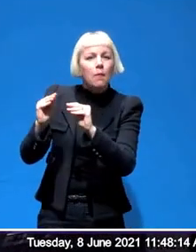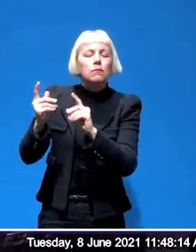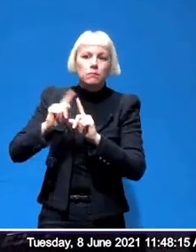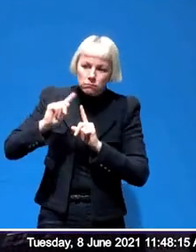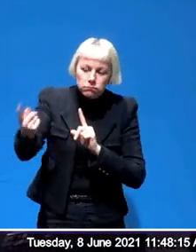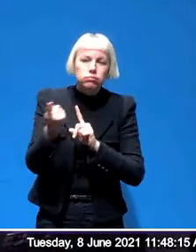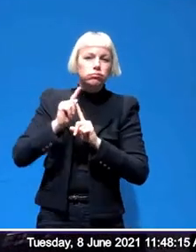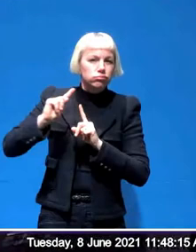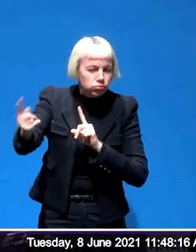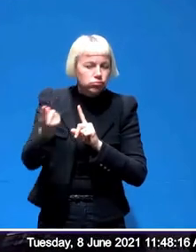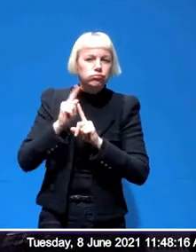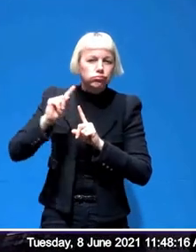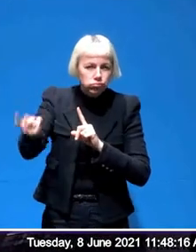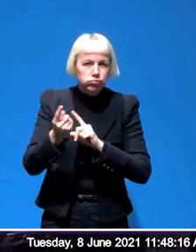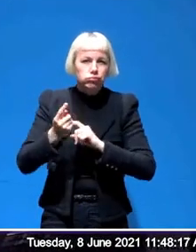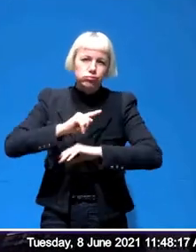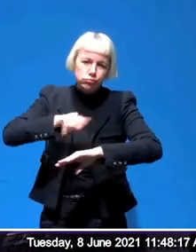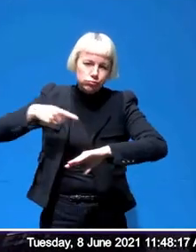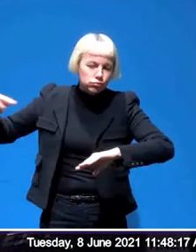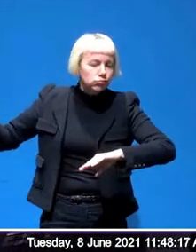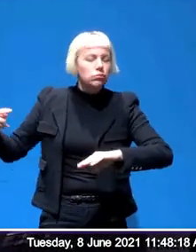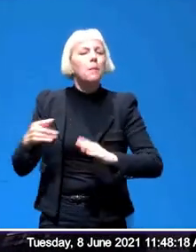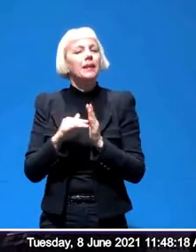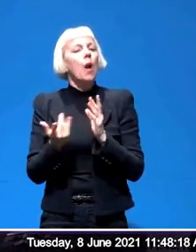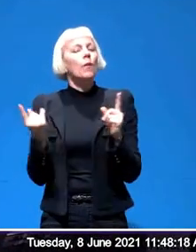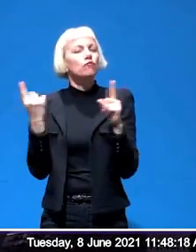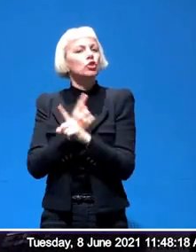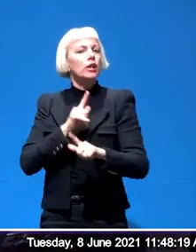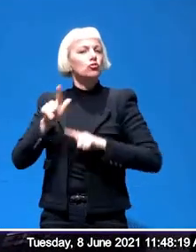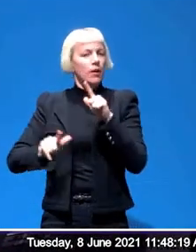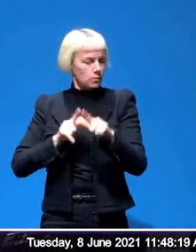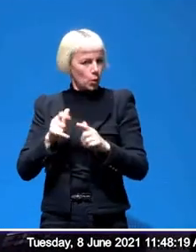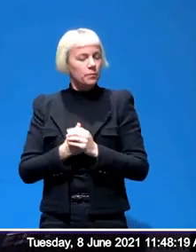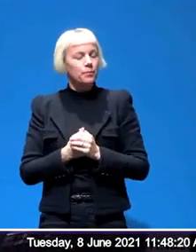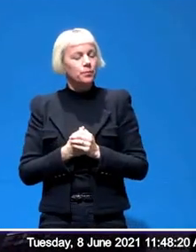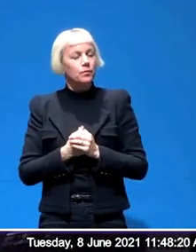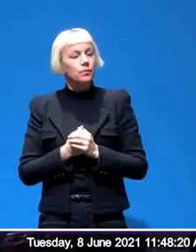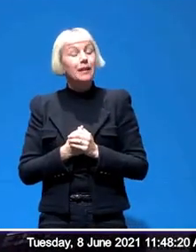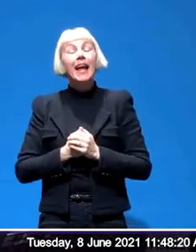Daniel still reacts negatively to anything associated with N Street.